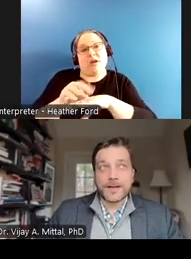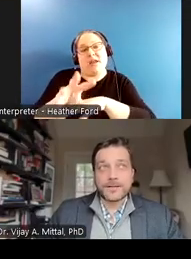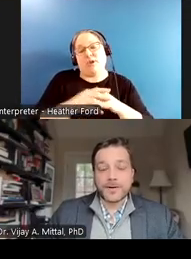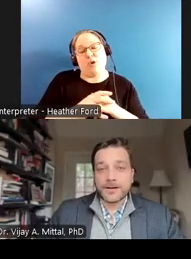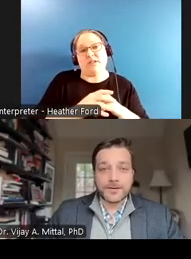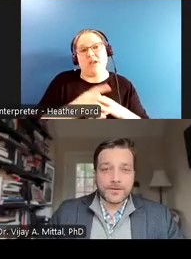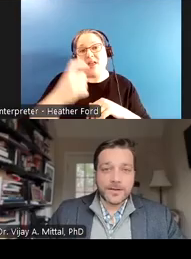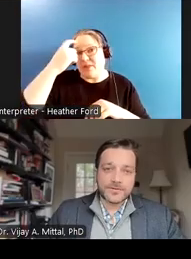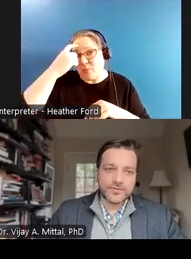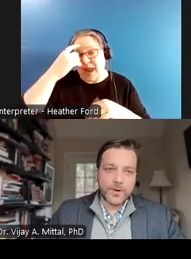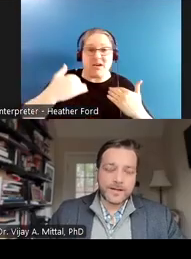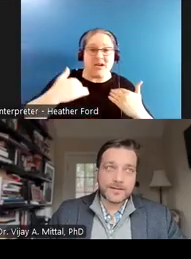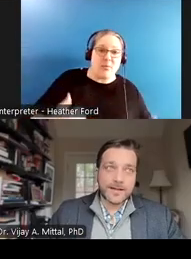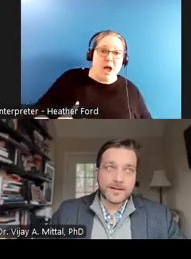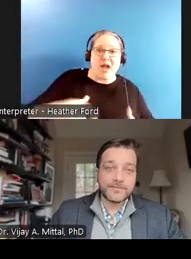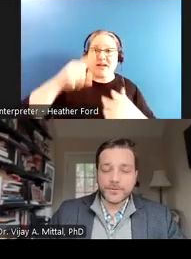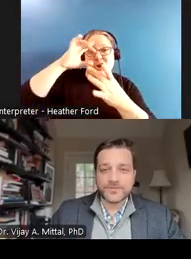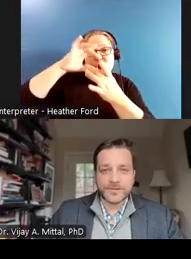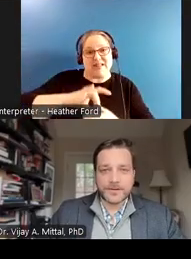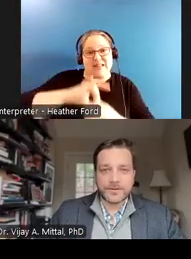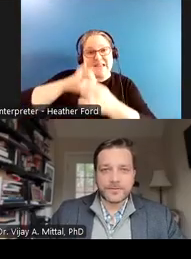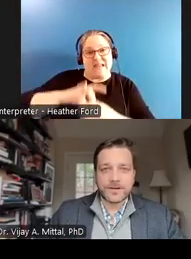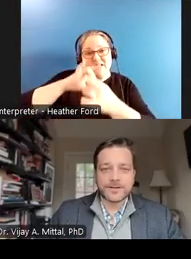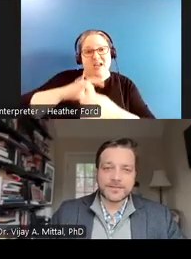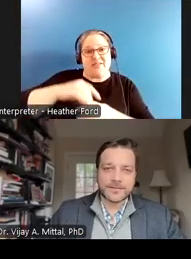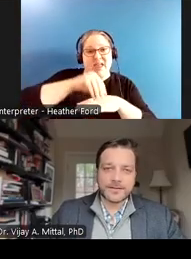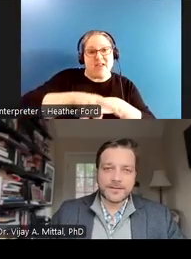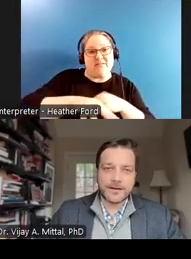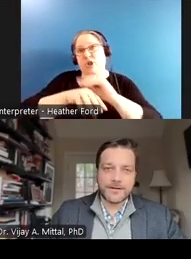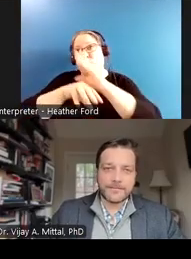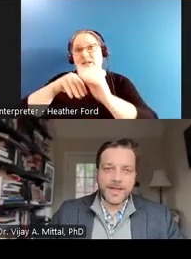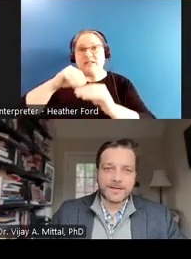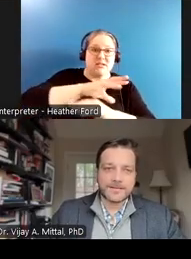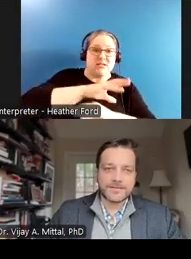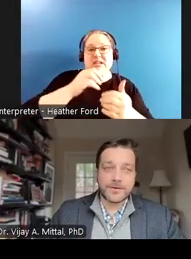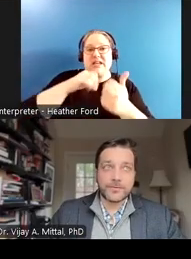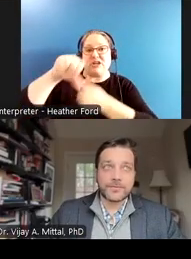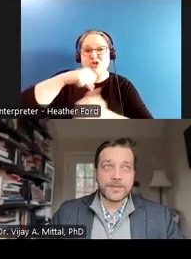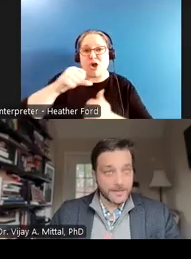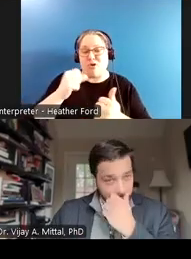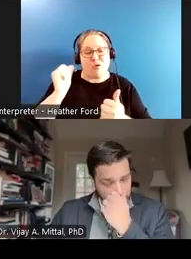and the body are intertwined and and influence one another constantly. Um and so that gives